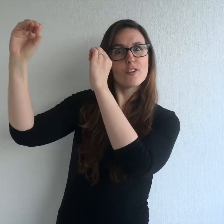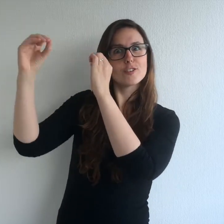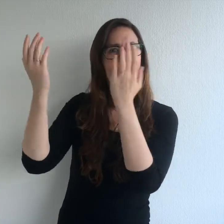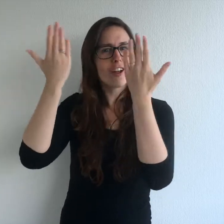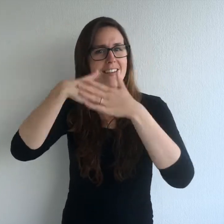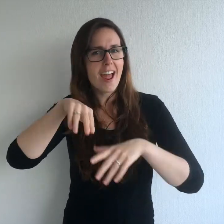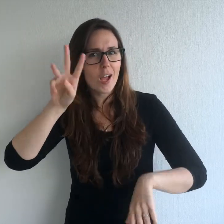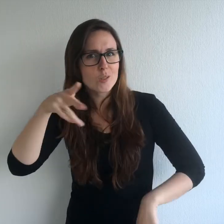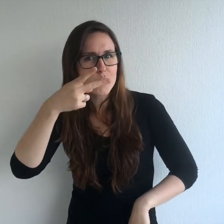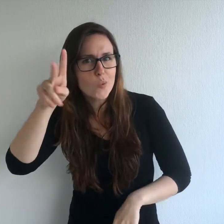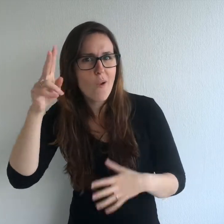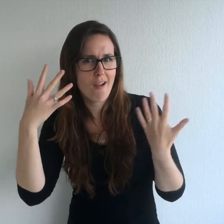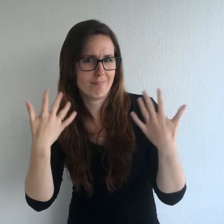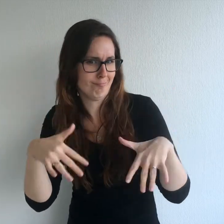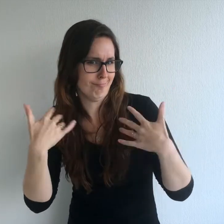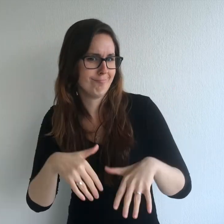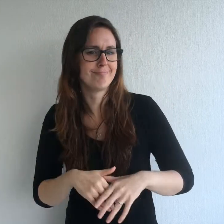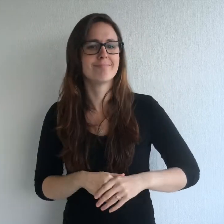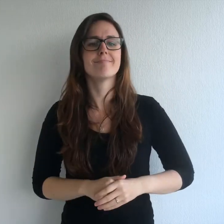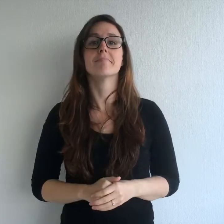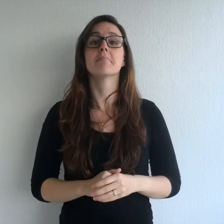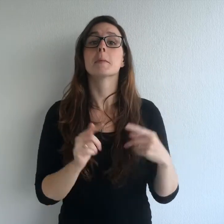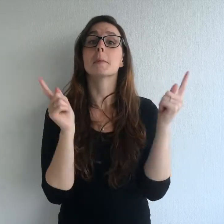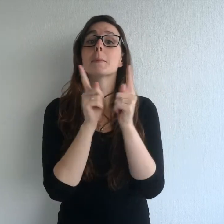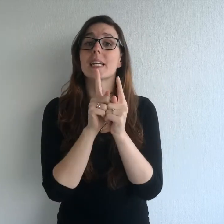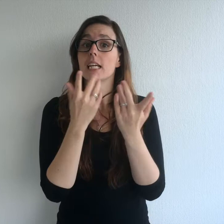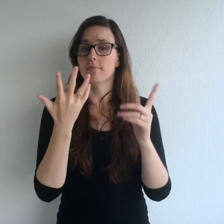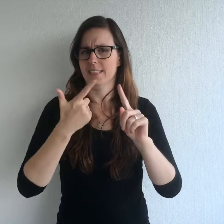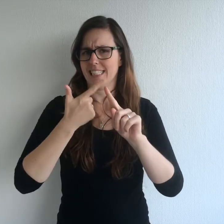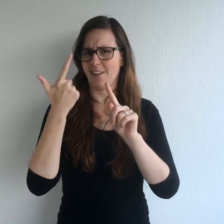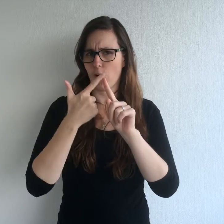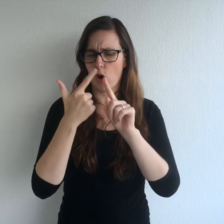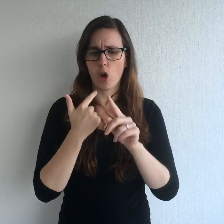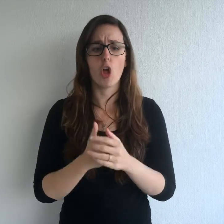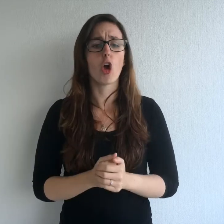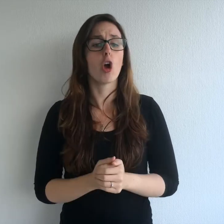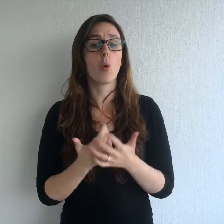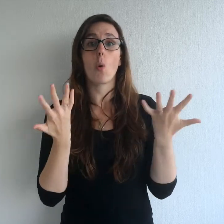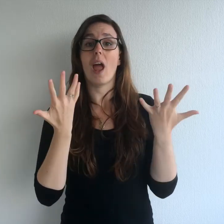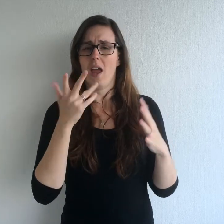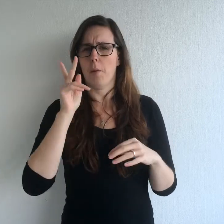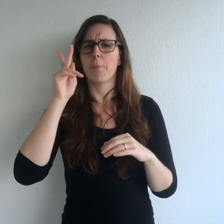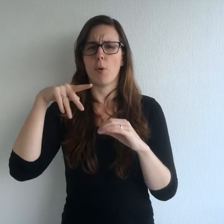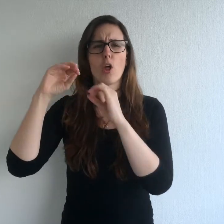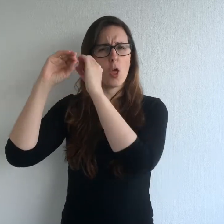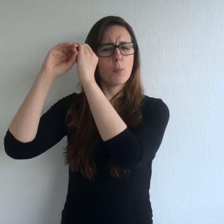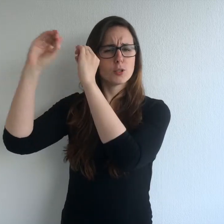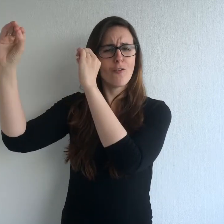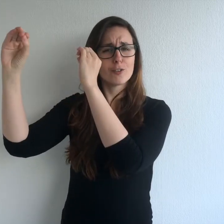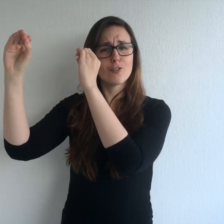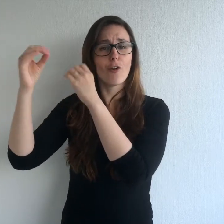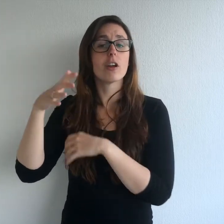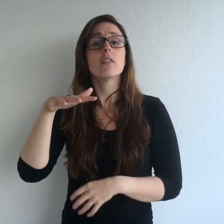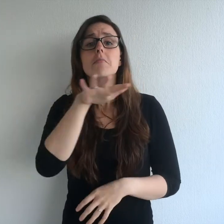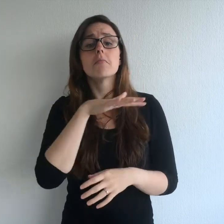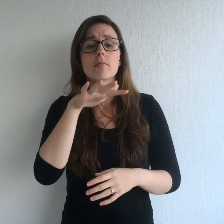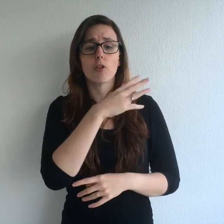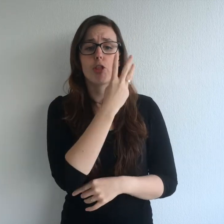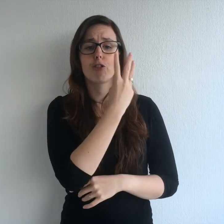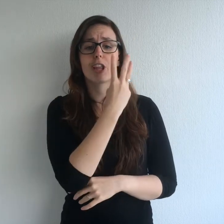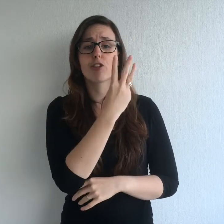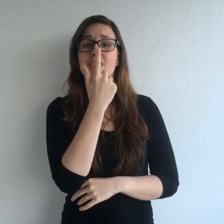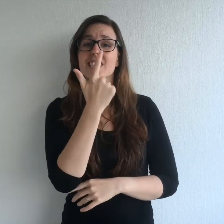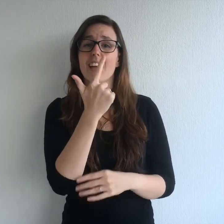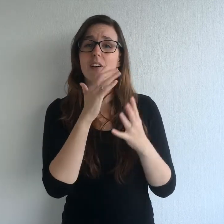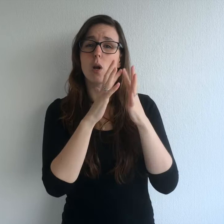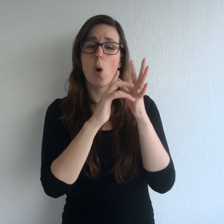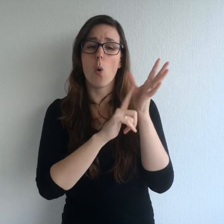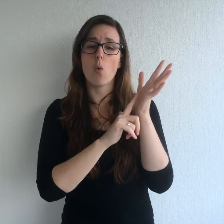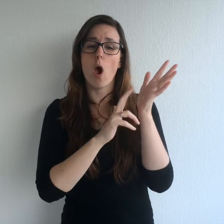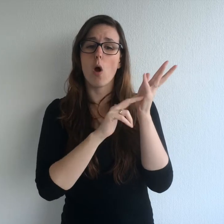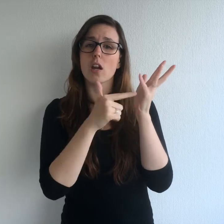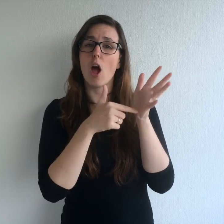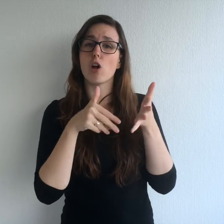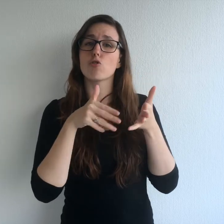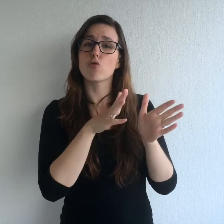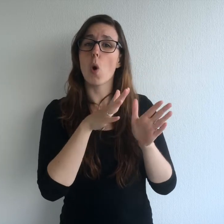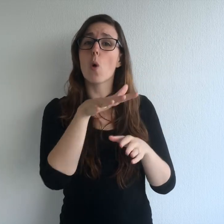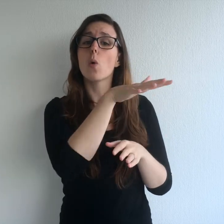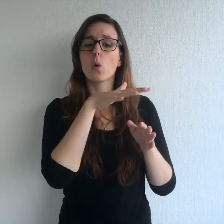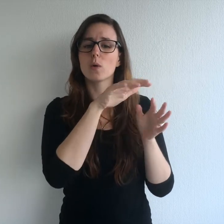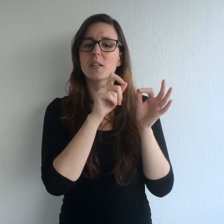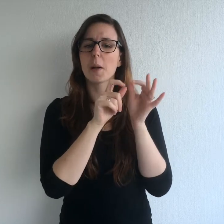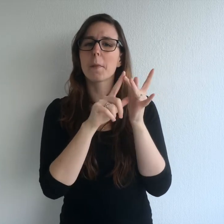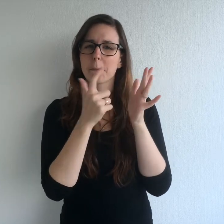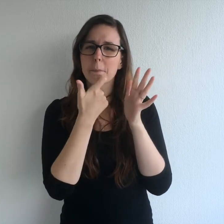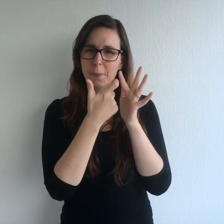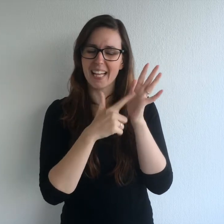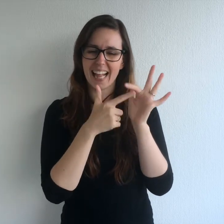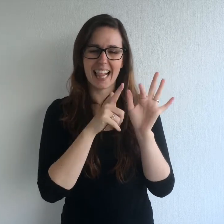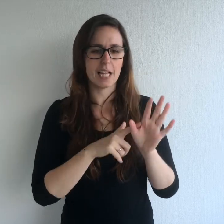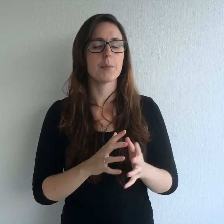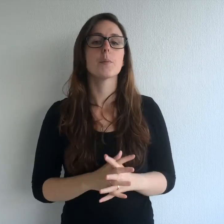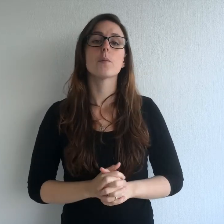Night Tour. Meet at 7pm. Located at Perth Observatory, 337 Walnut Road, Bickley.